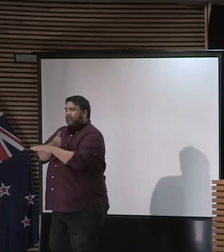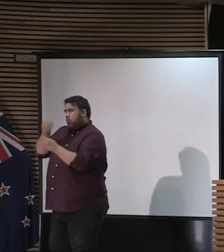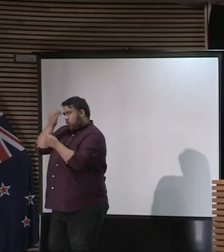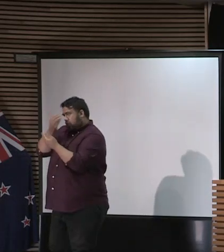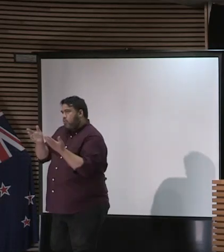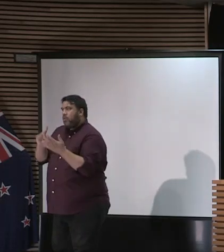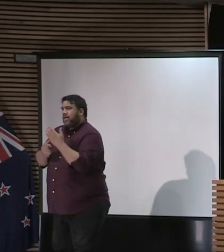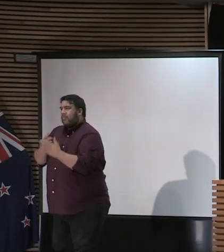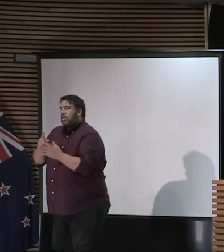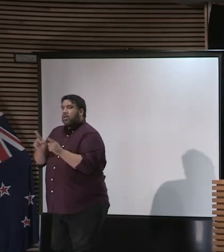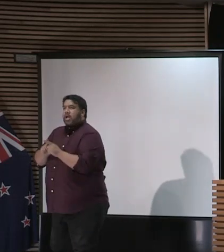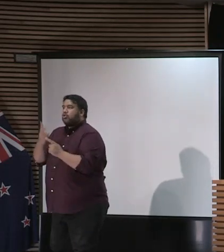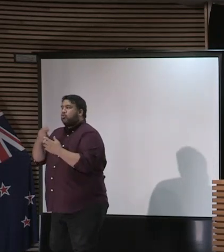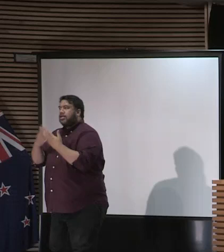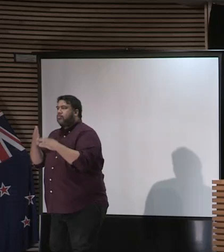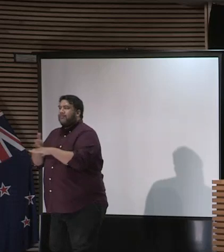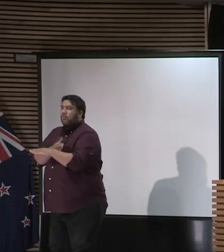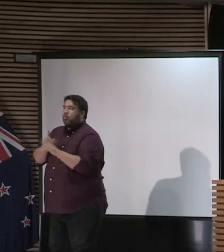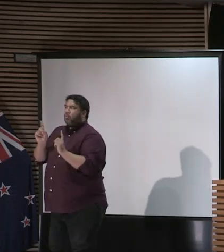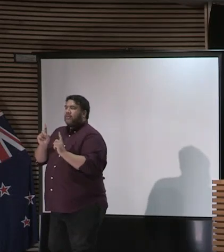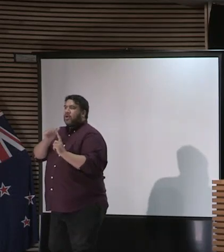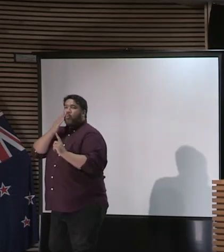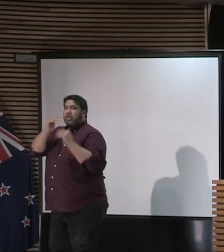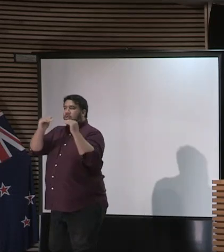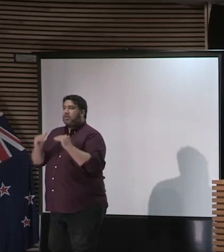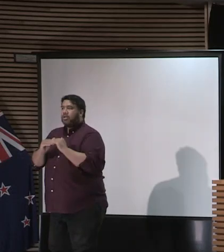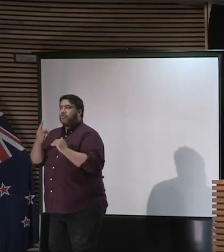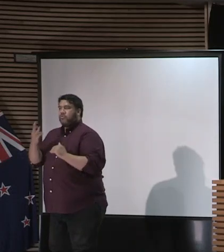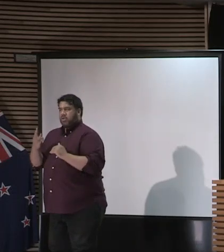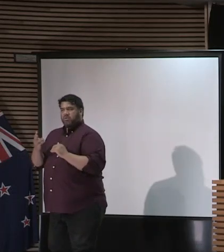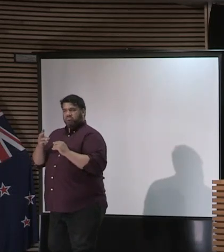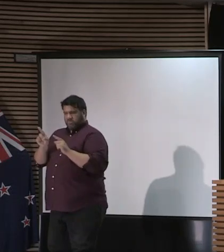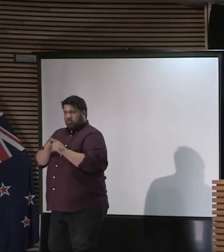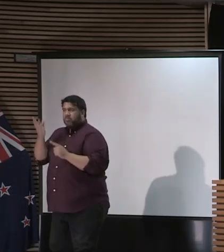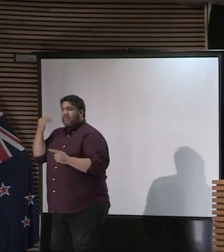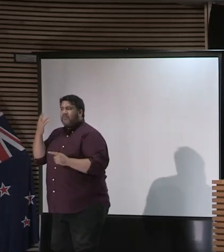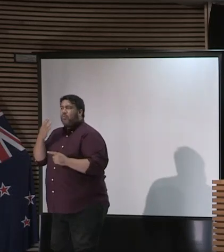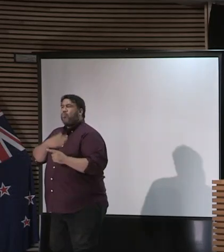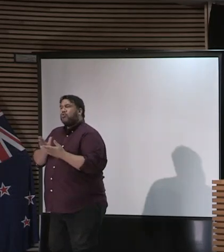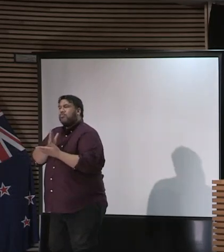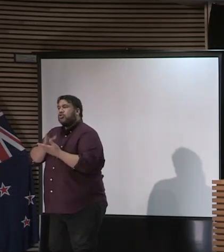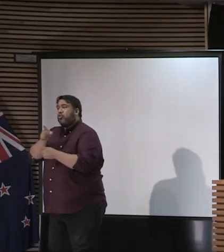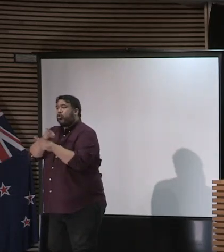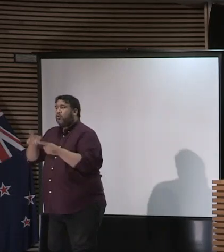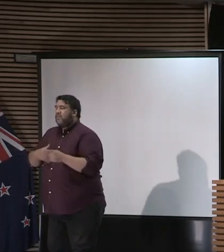to date that often we've given a period of notice - whether it's been 48 hours or others. That's always been so people